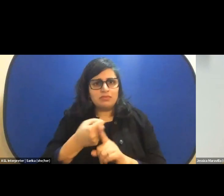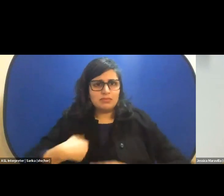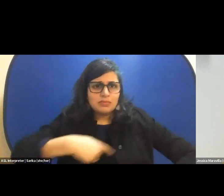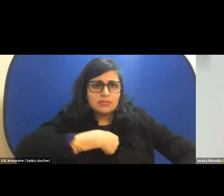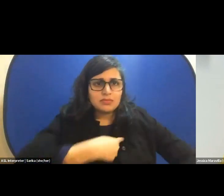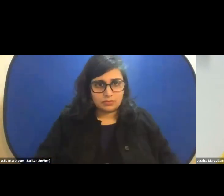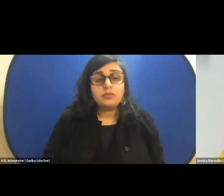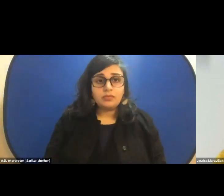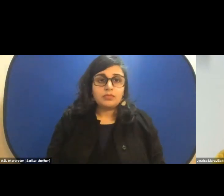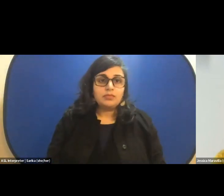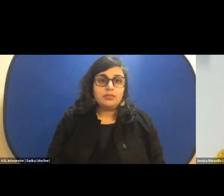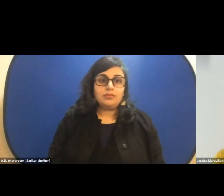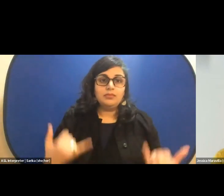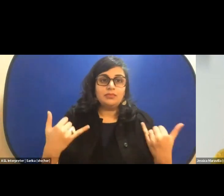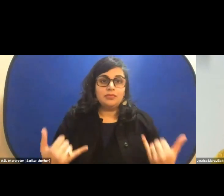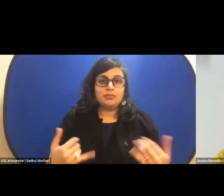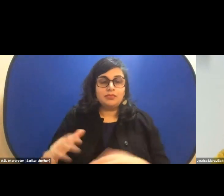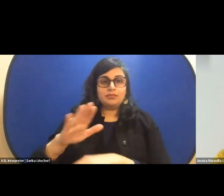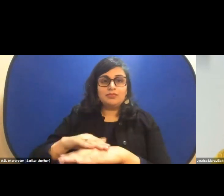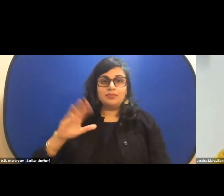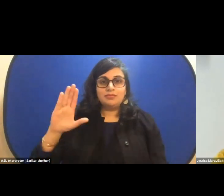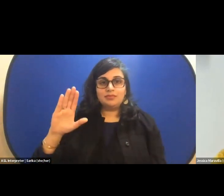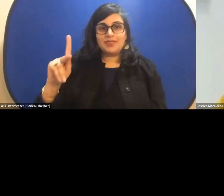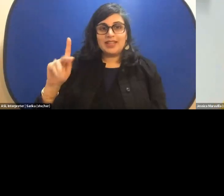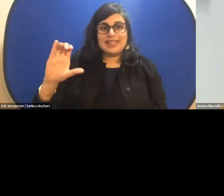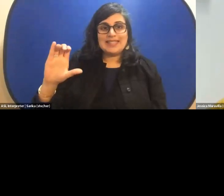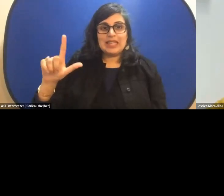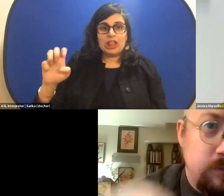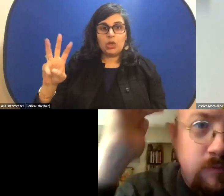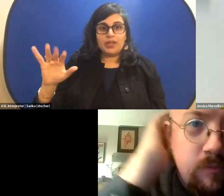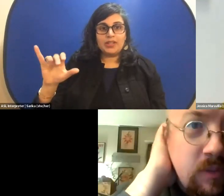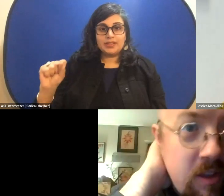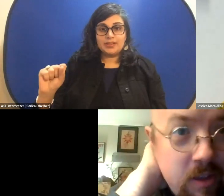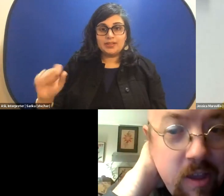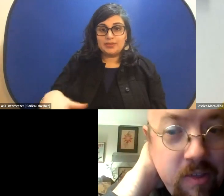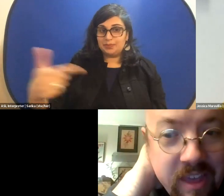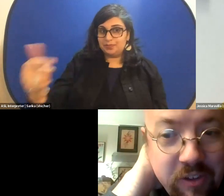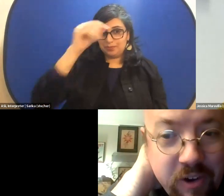Thank you for that perspective. Just another way that it impacts us. At this